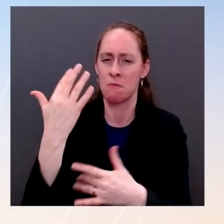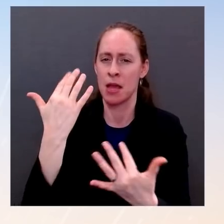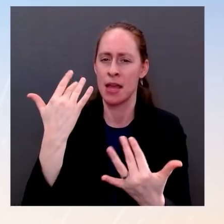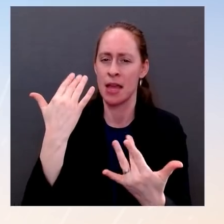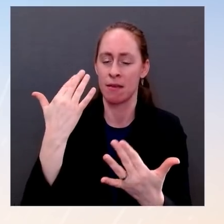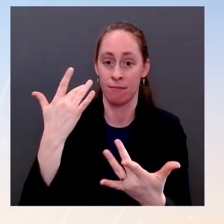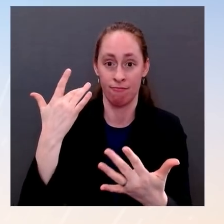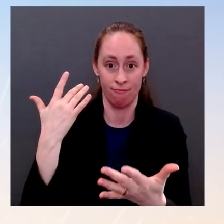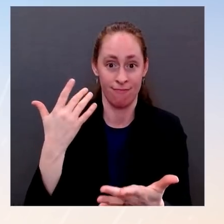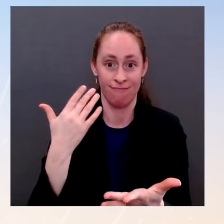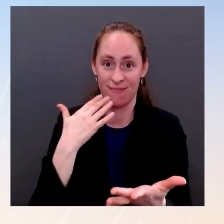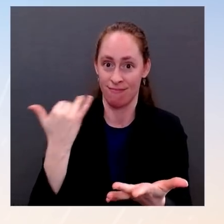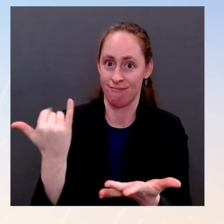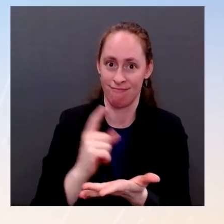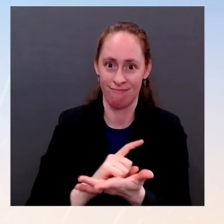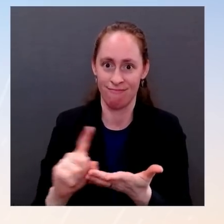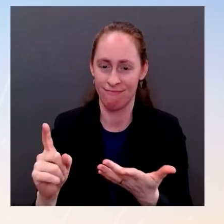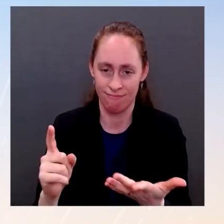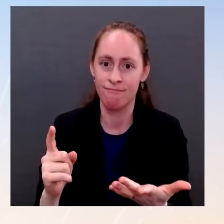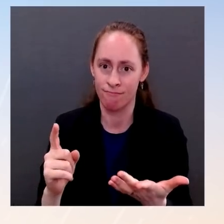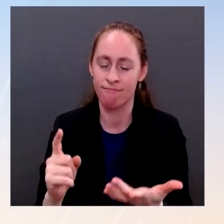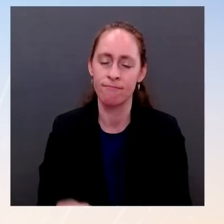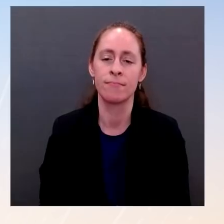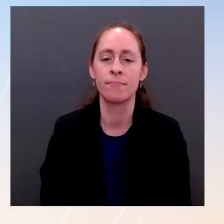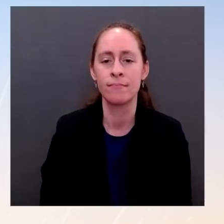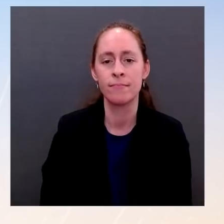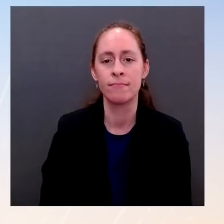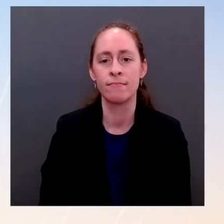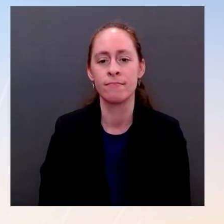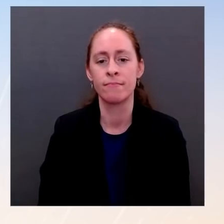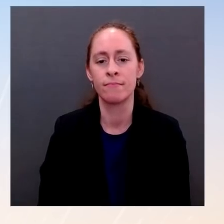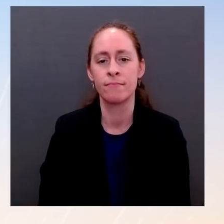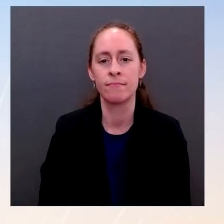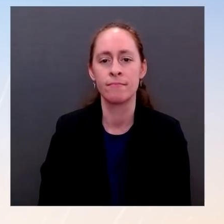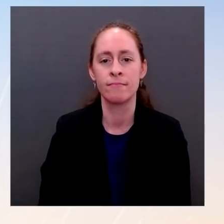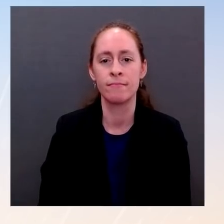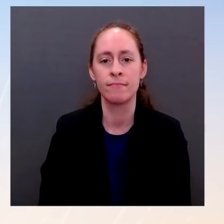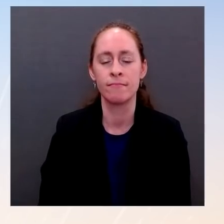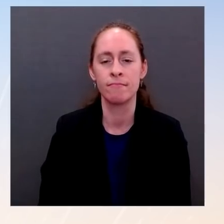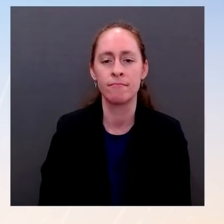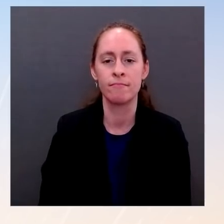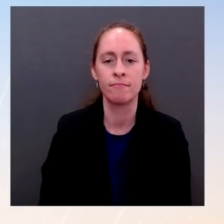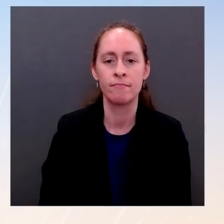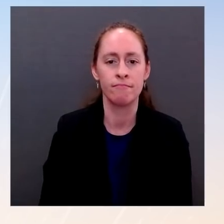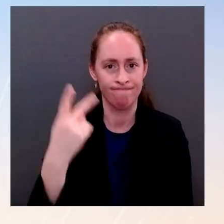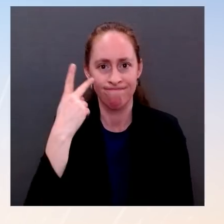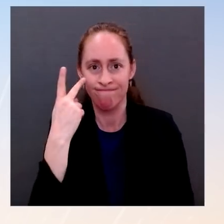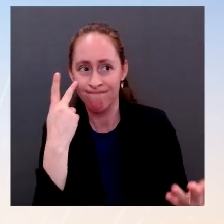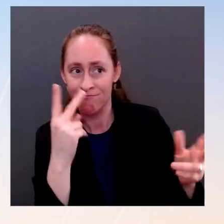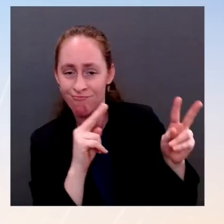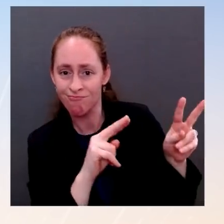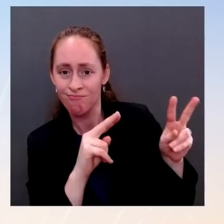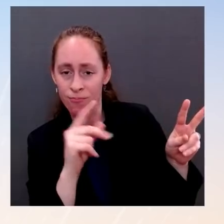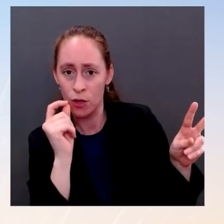be closely monitoring developments in Ukraine, but he will also be, you know, working toward making a --